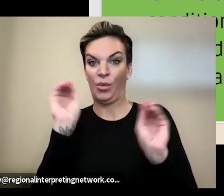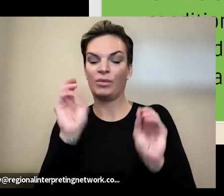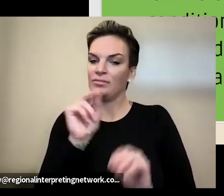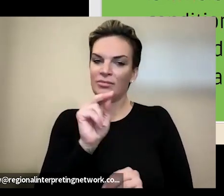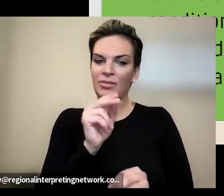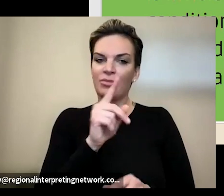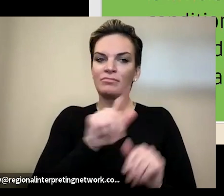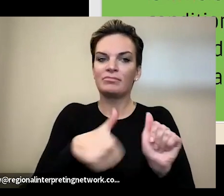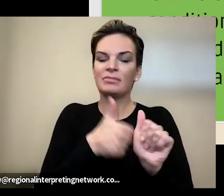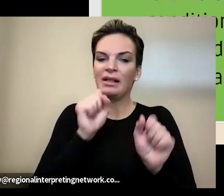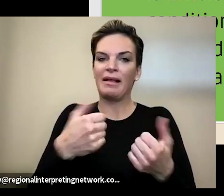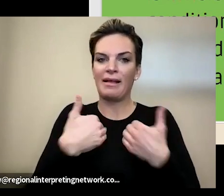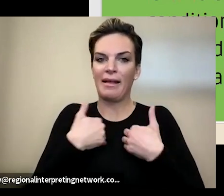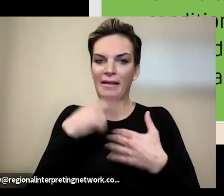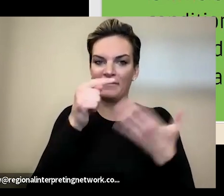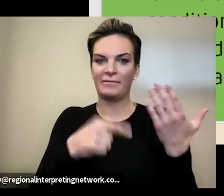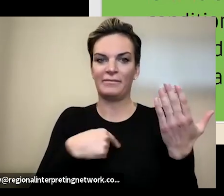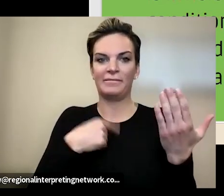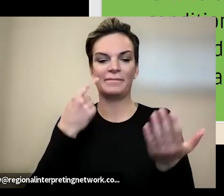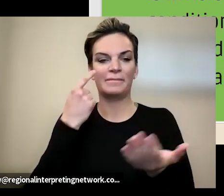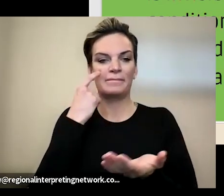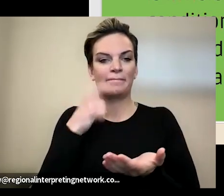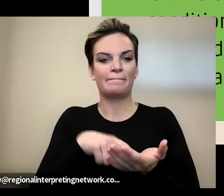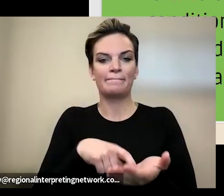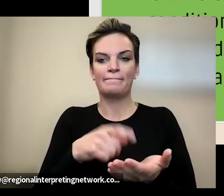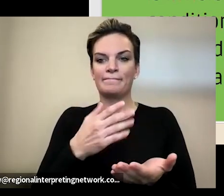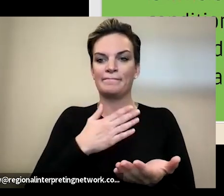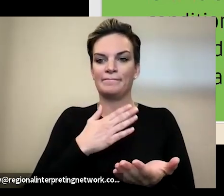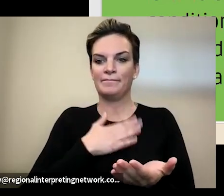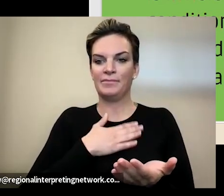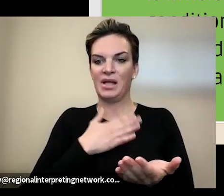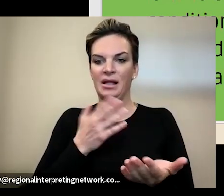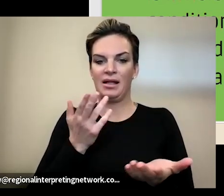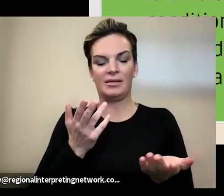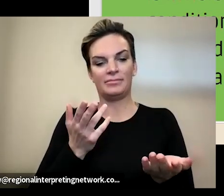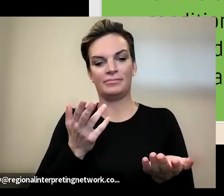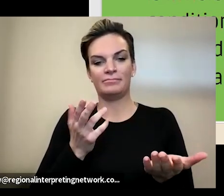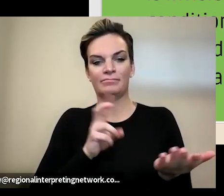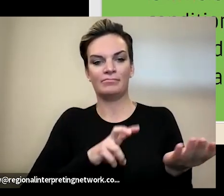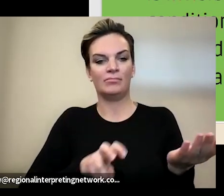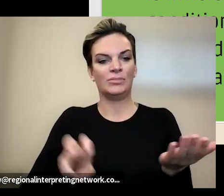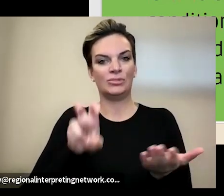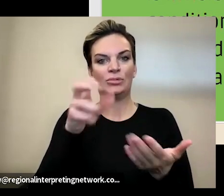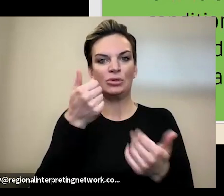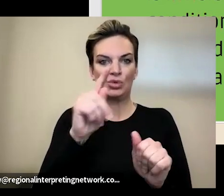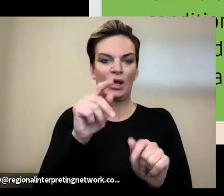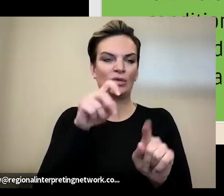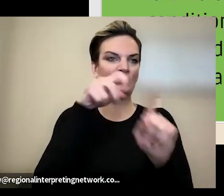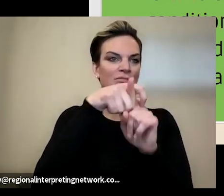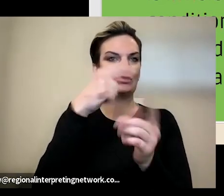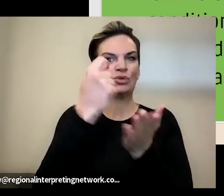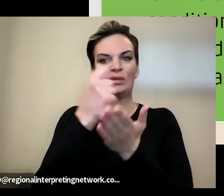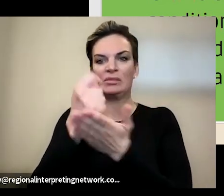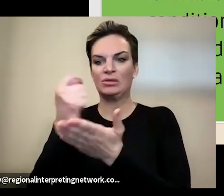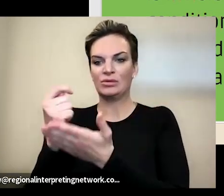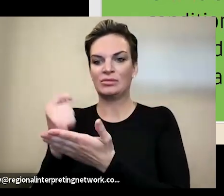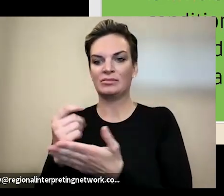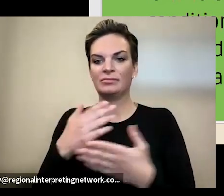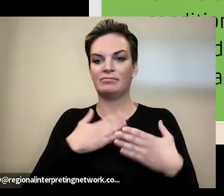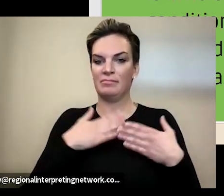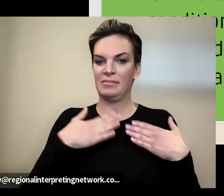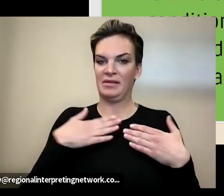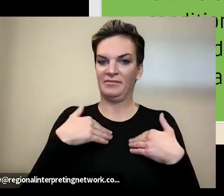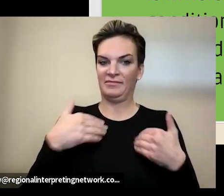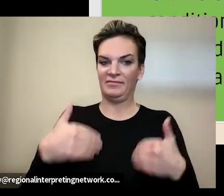I noticed in my own journey trying to get treatment, my physical condition, my